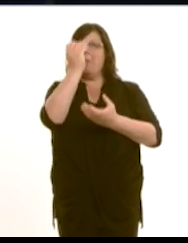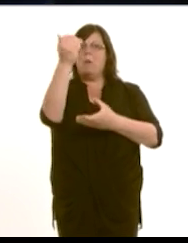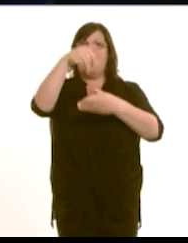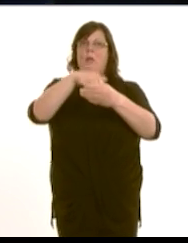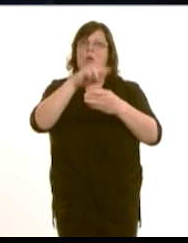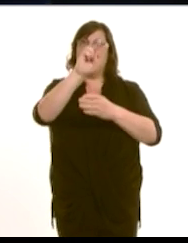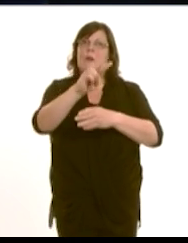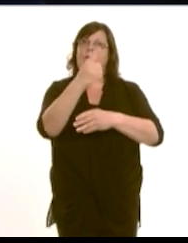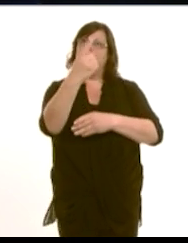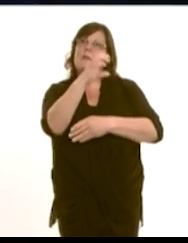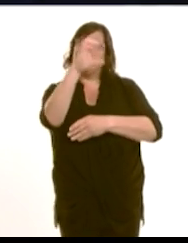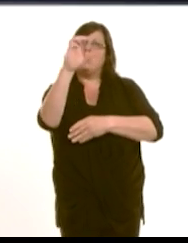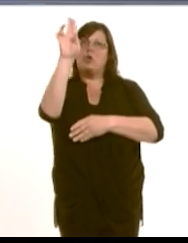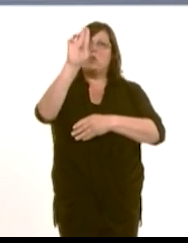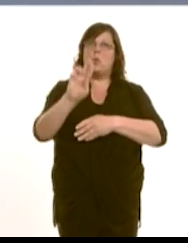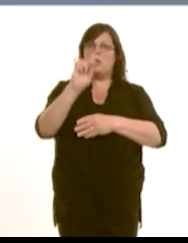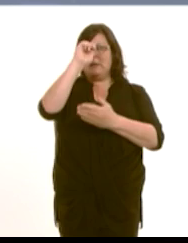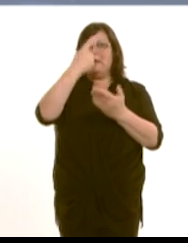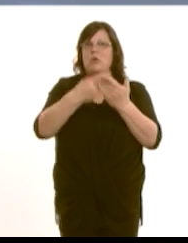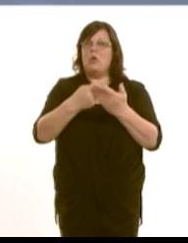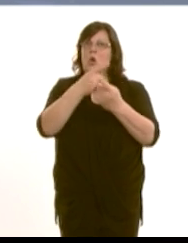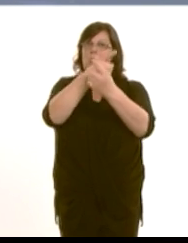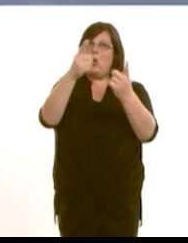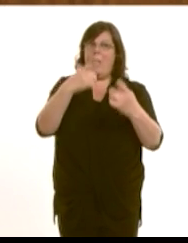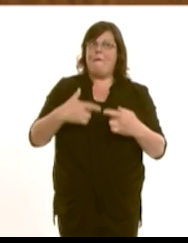so that these voices are heard and acted on appropriately?